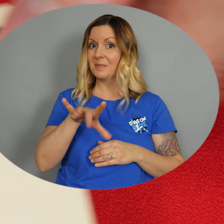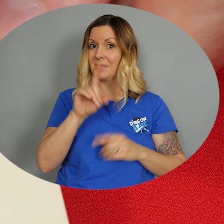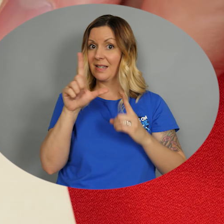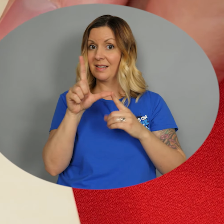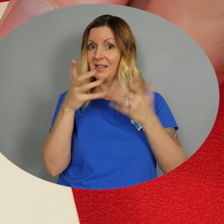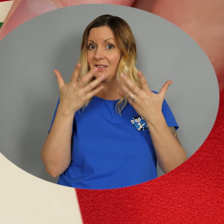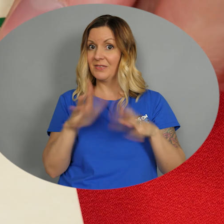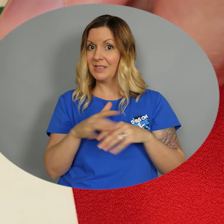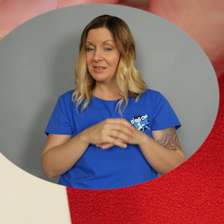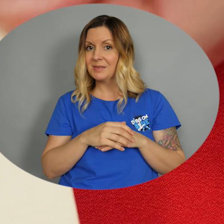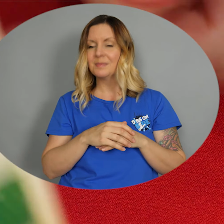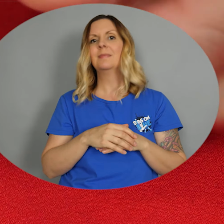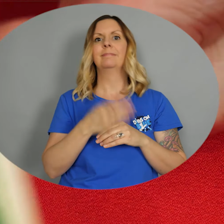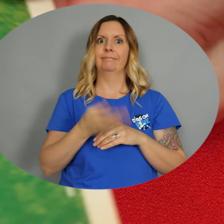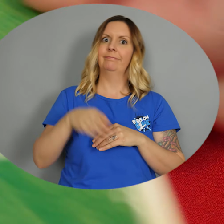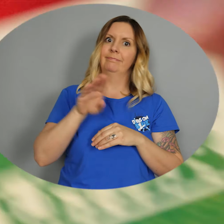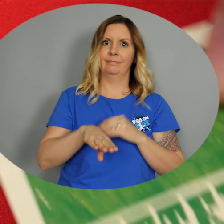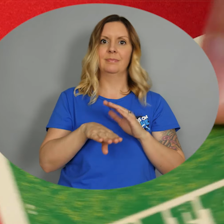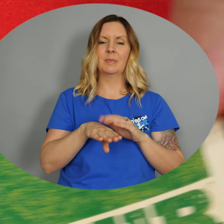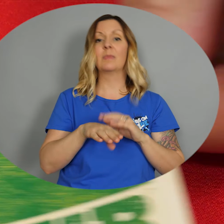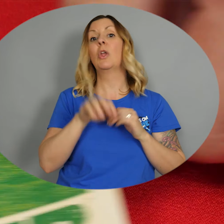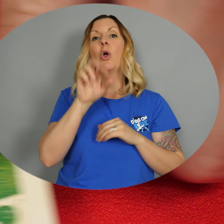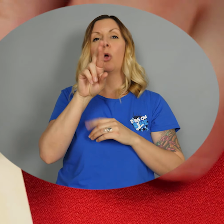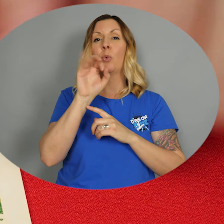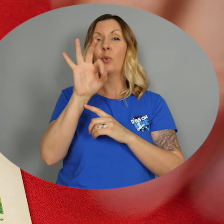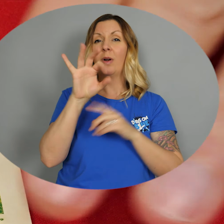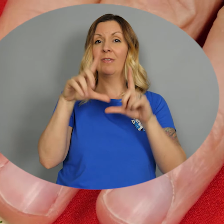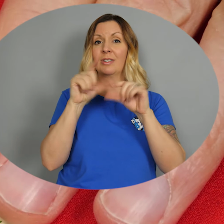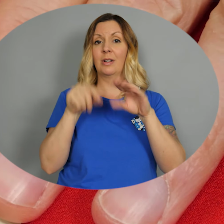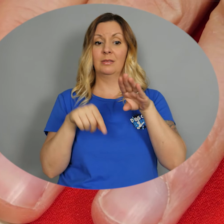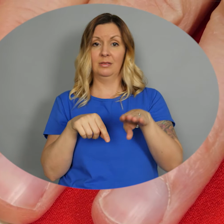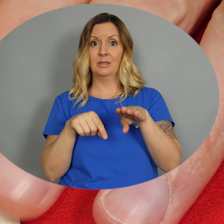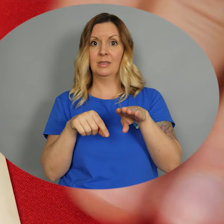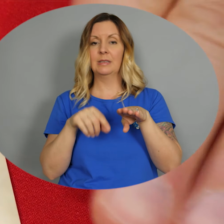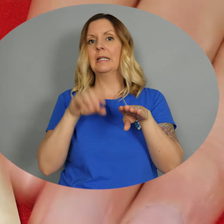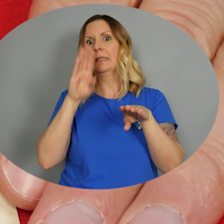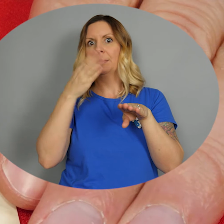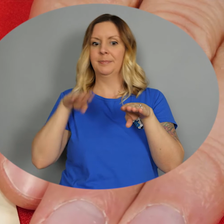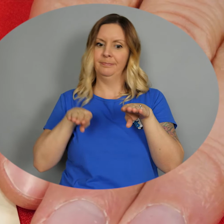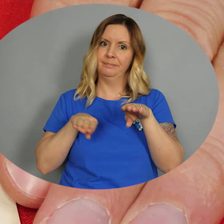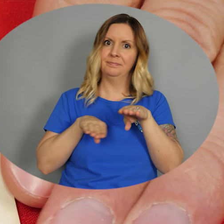a letter, it is then put face down under your reference card, and this area under here is